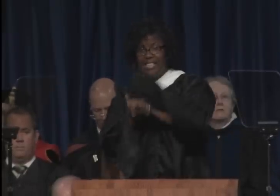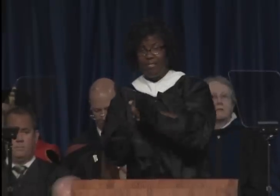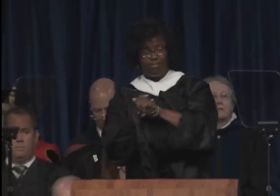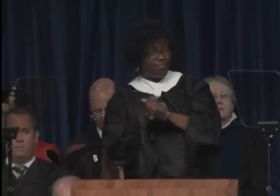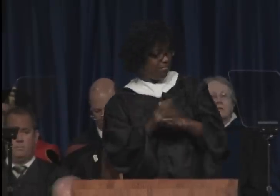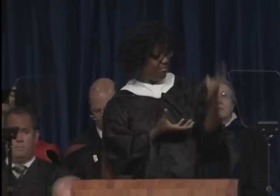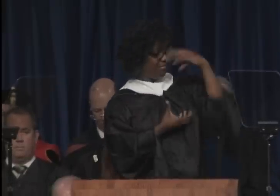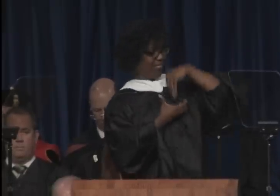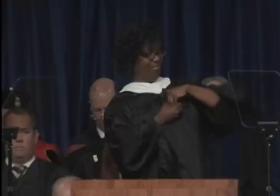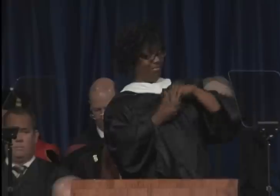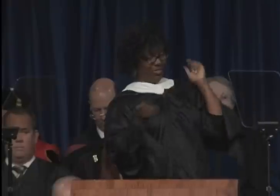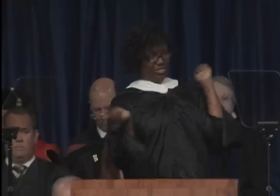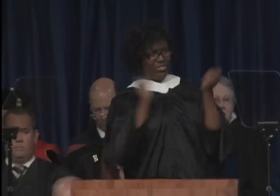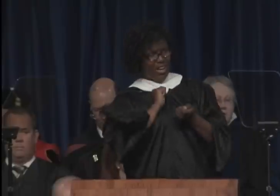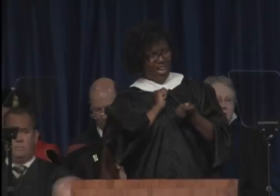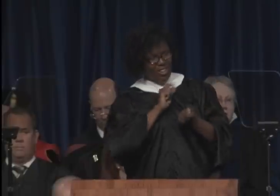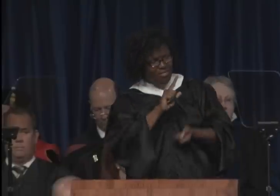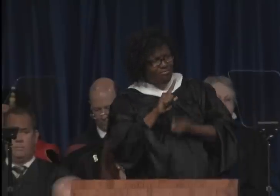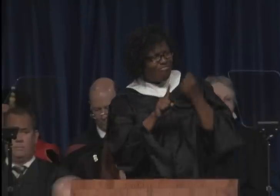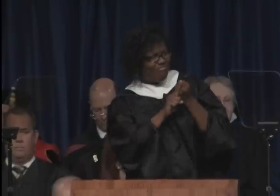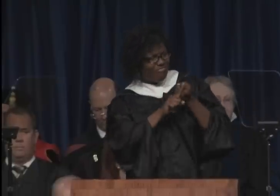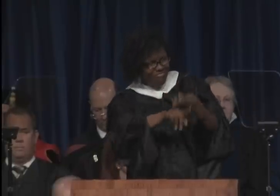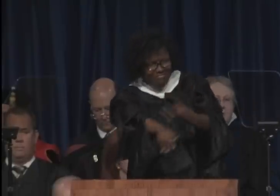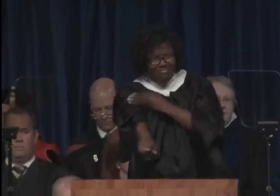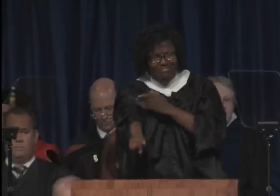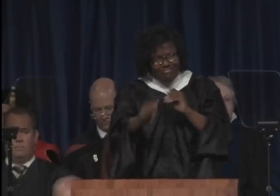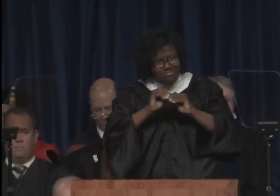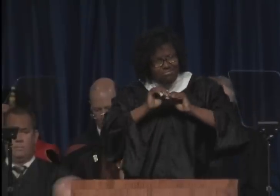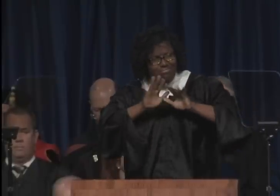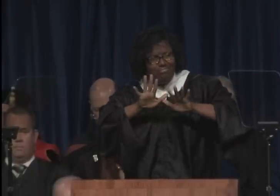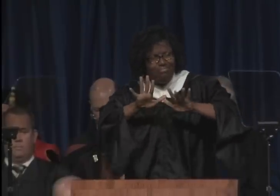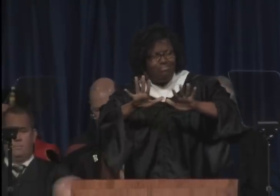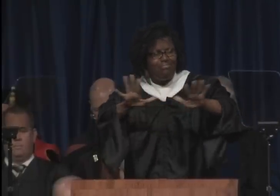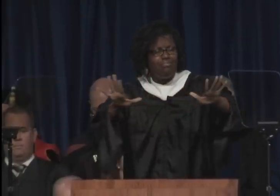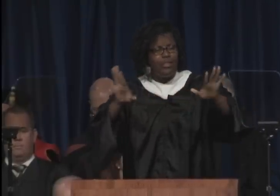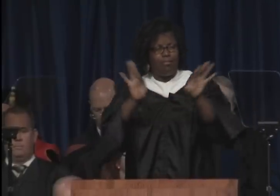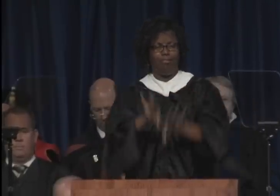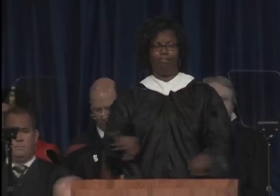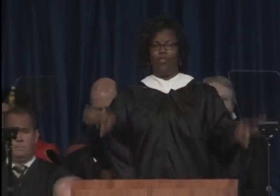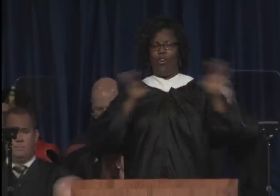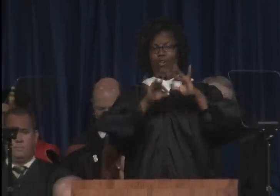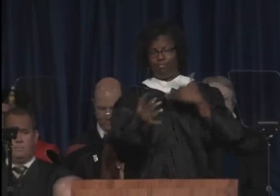in your ability to make a difference wherever you go.